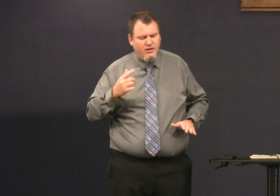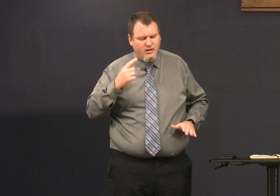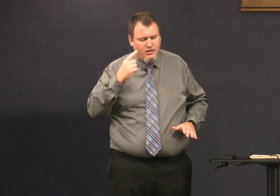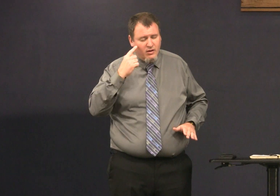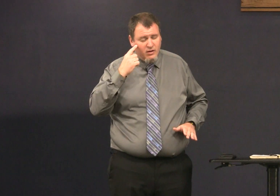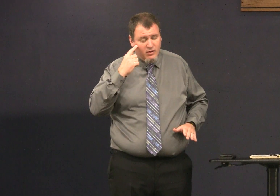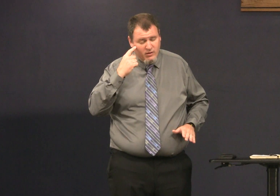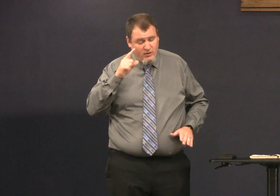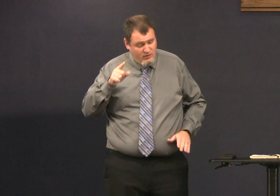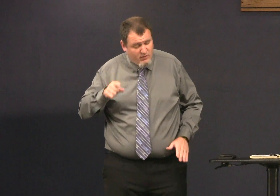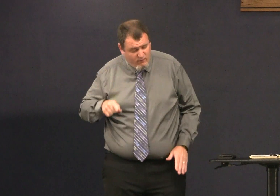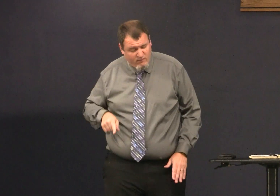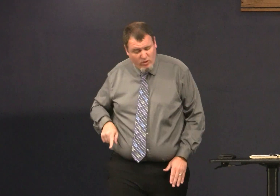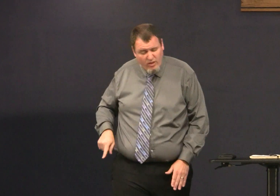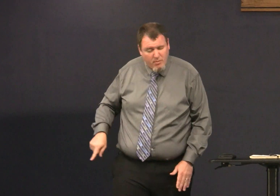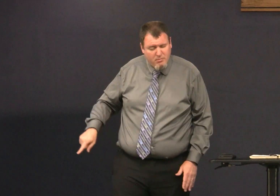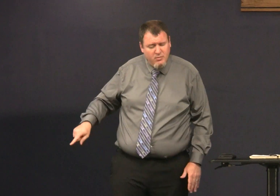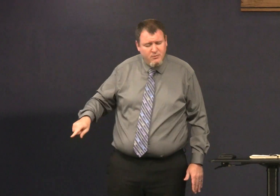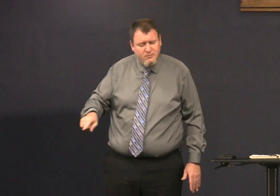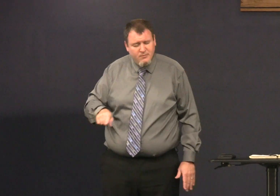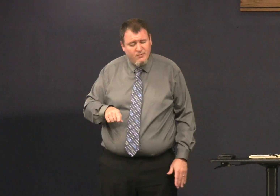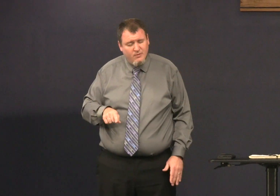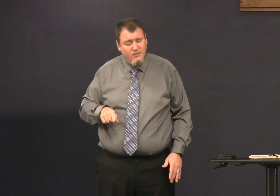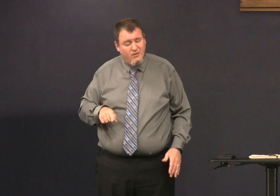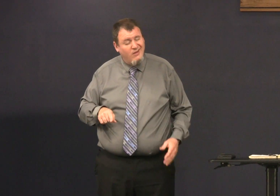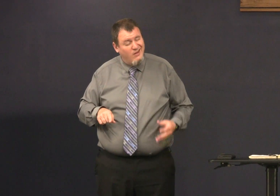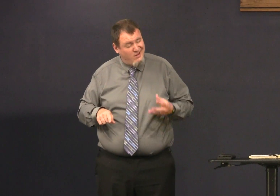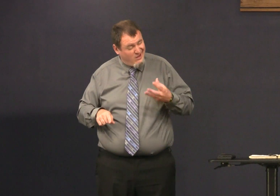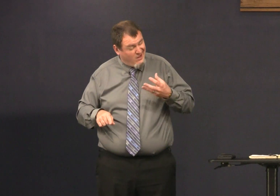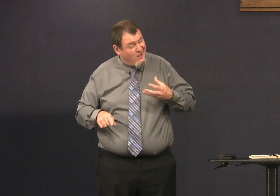that he will die for his disciples